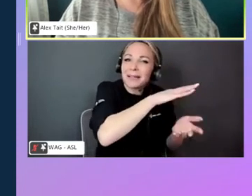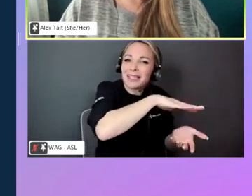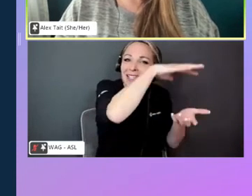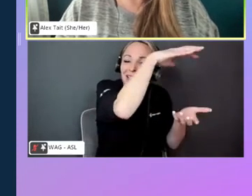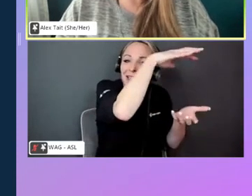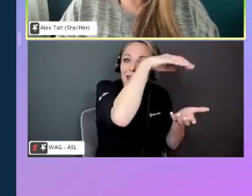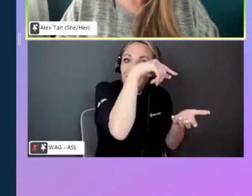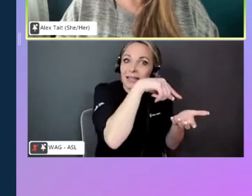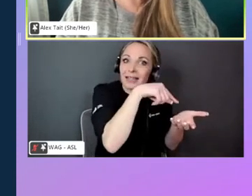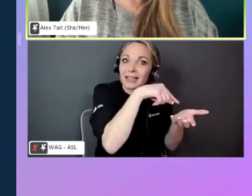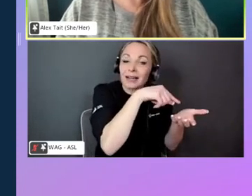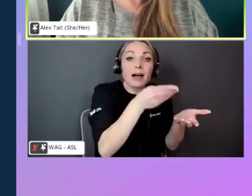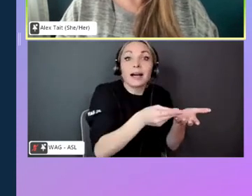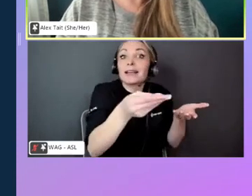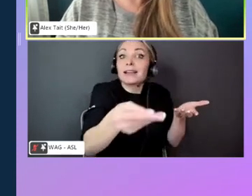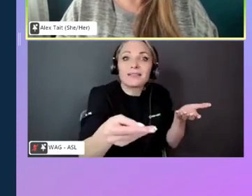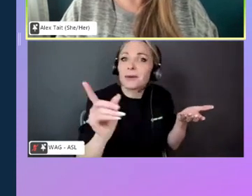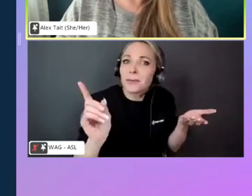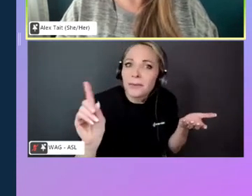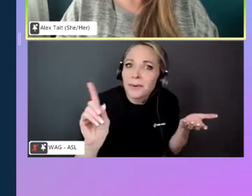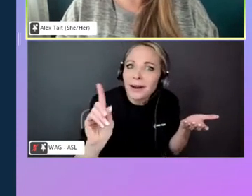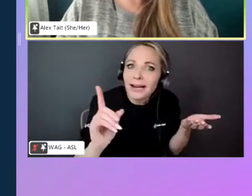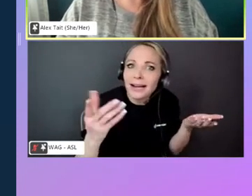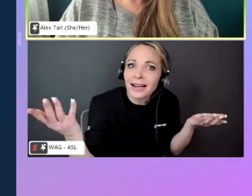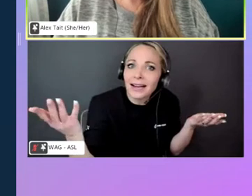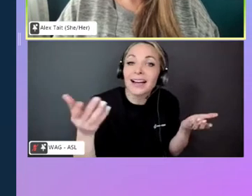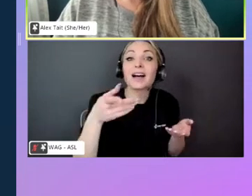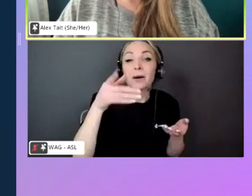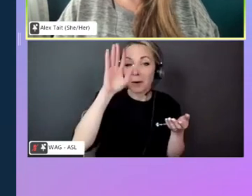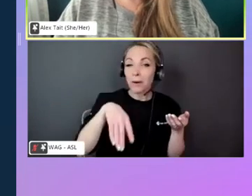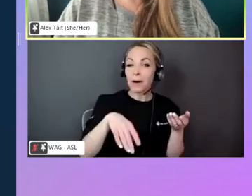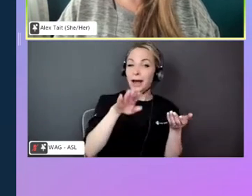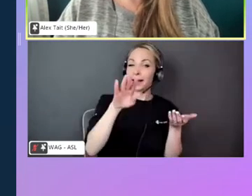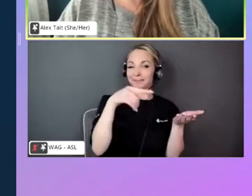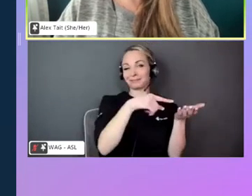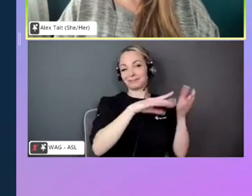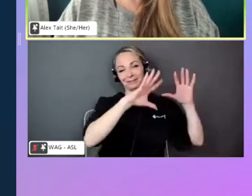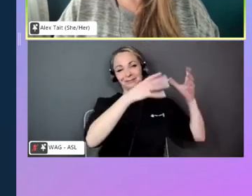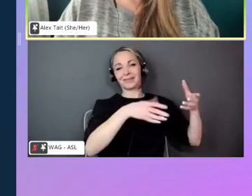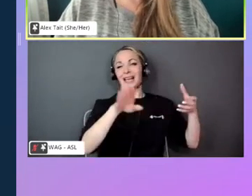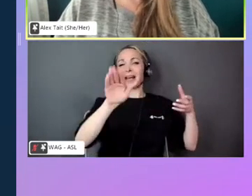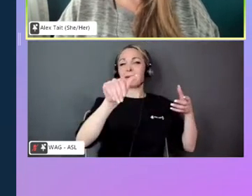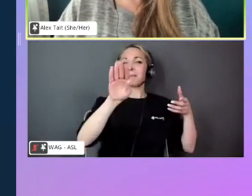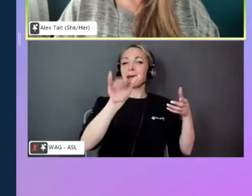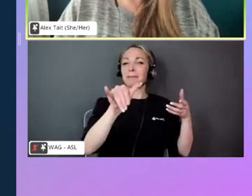the table. According to the article average net worth per generation, baby boomers are collectively 10 times